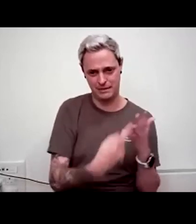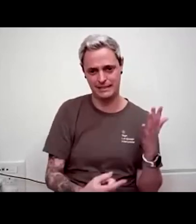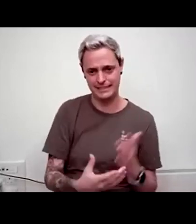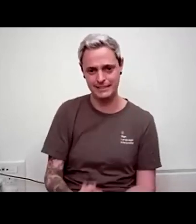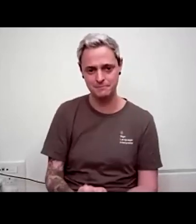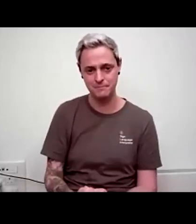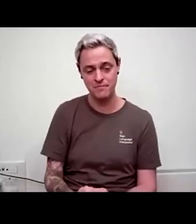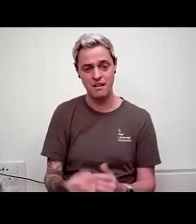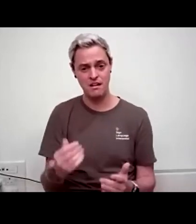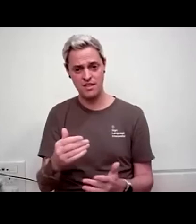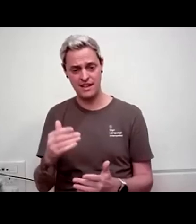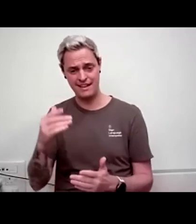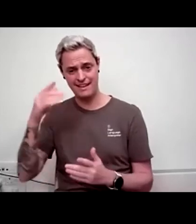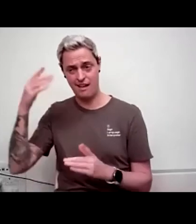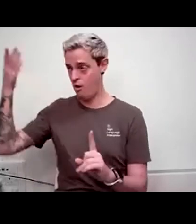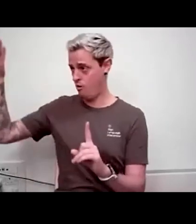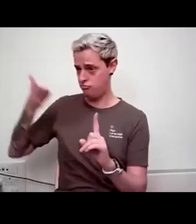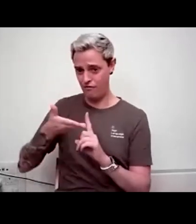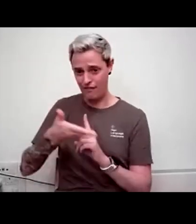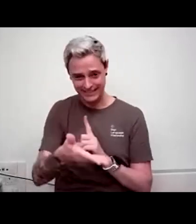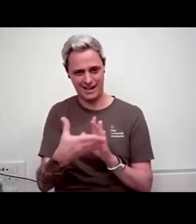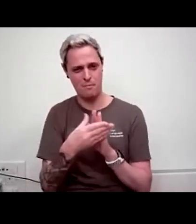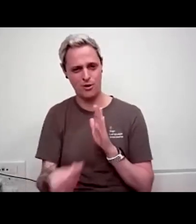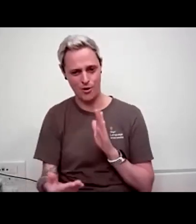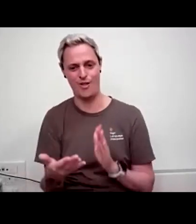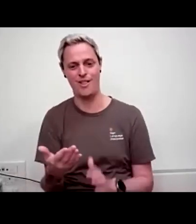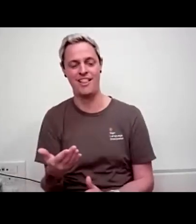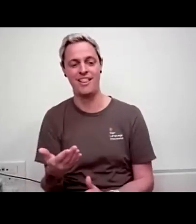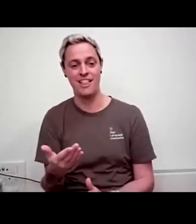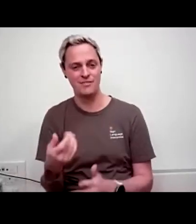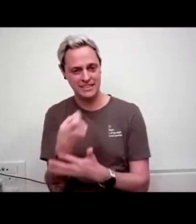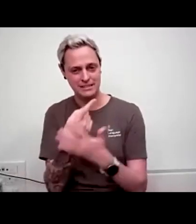The prophetic model in theology as I’ve already said,